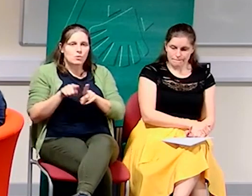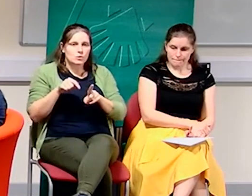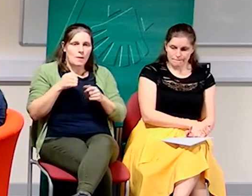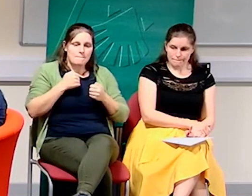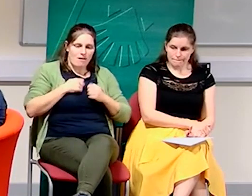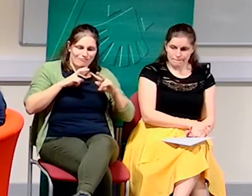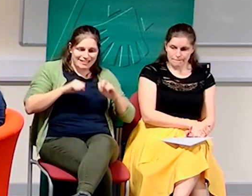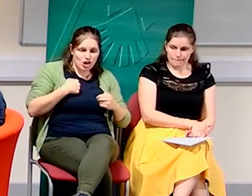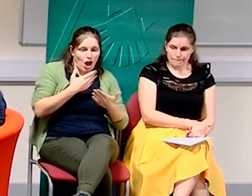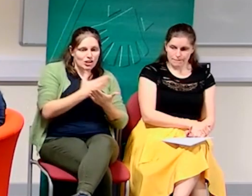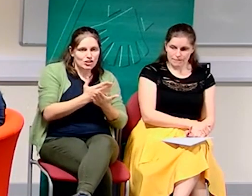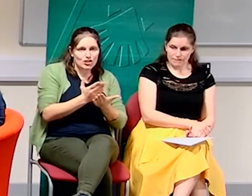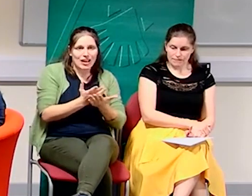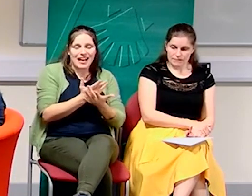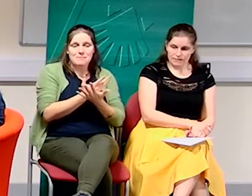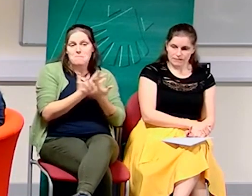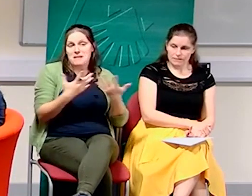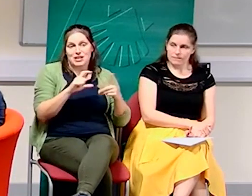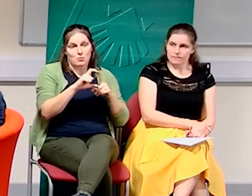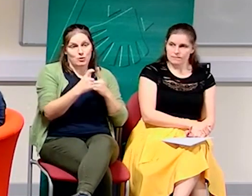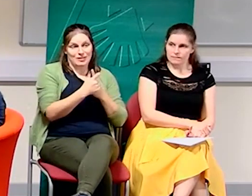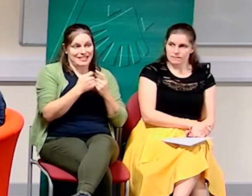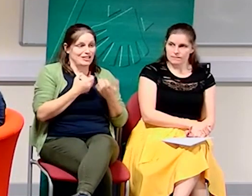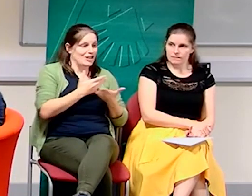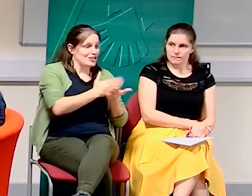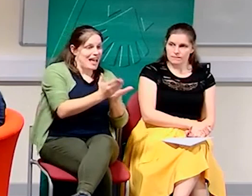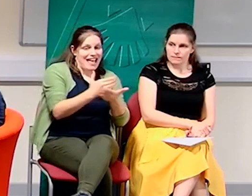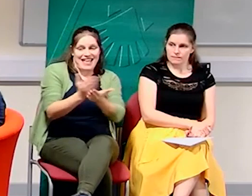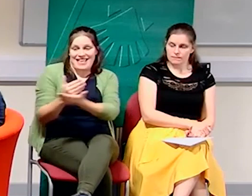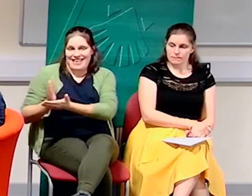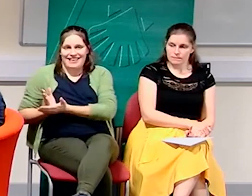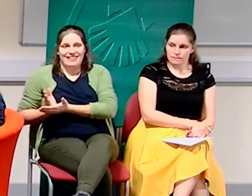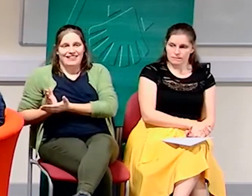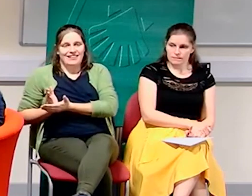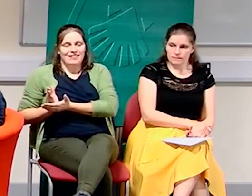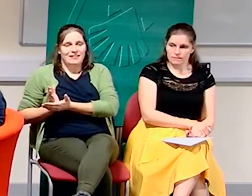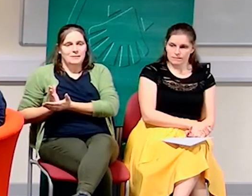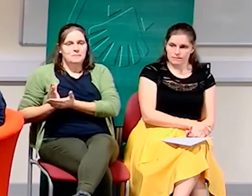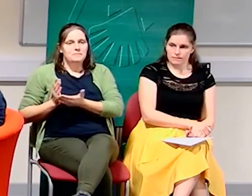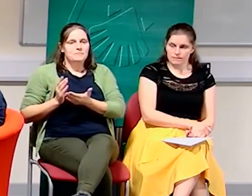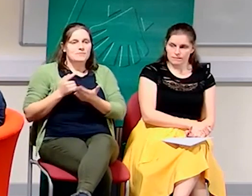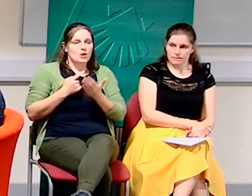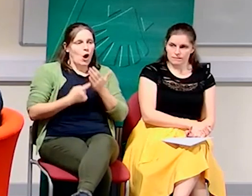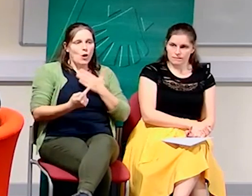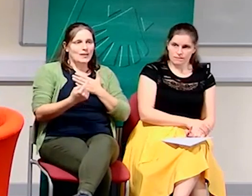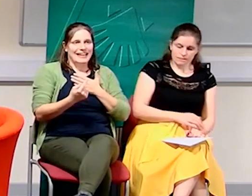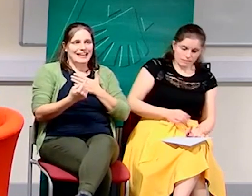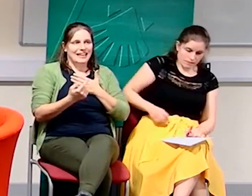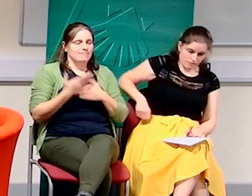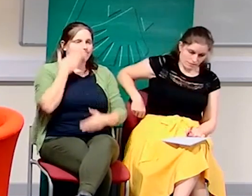many people as many communities as I can um by um not only speaking to them so going to the schools